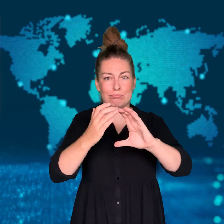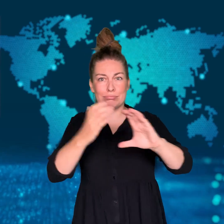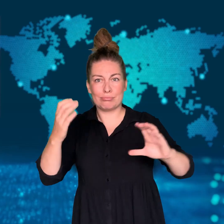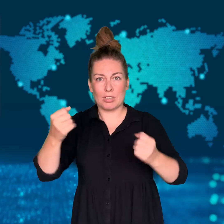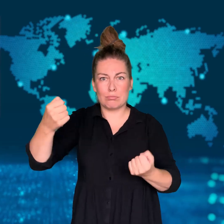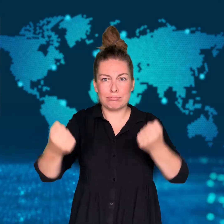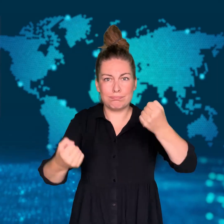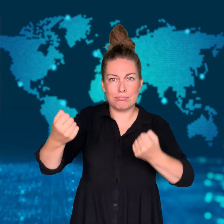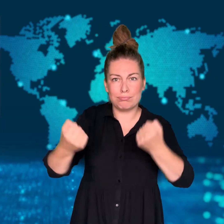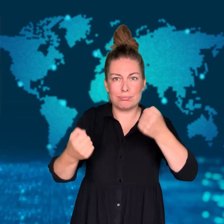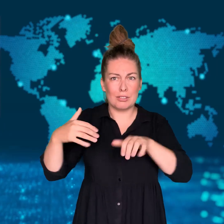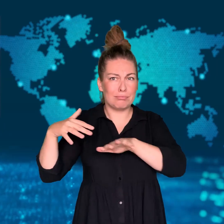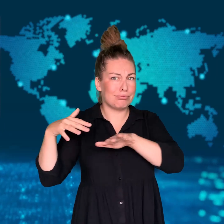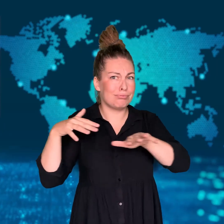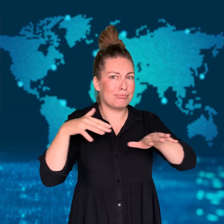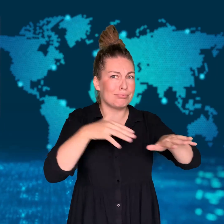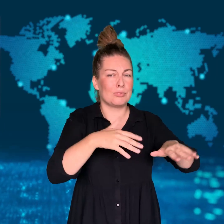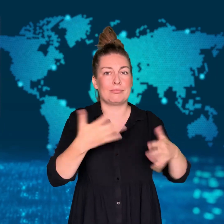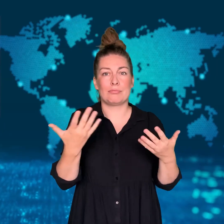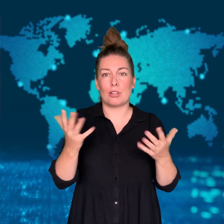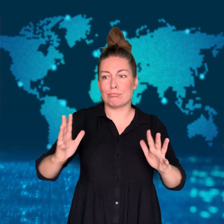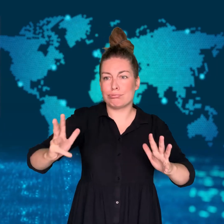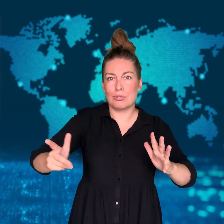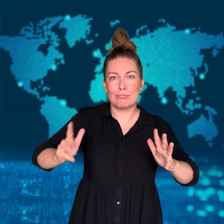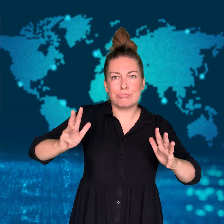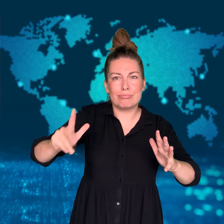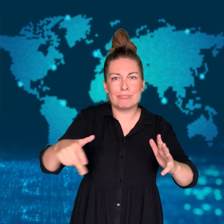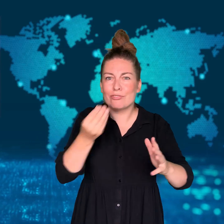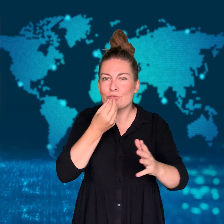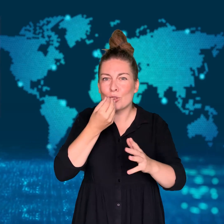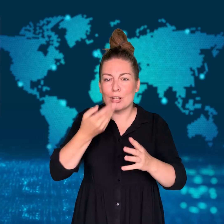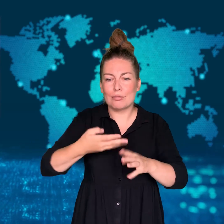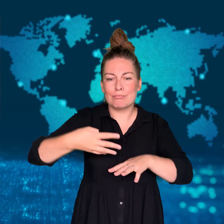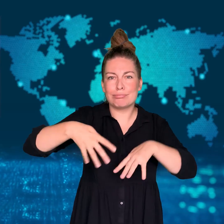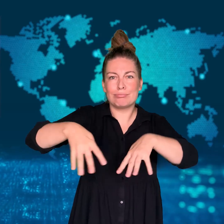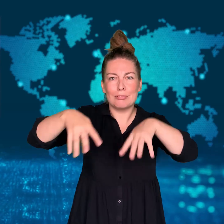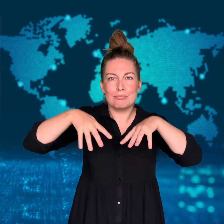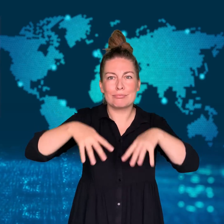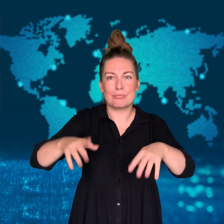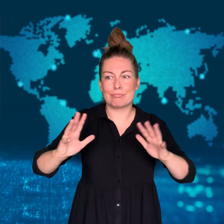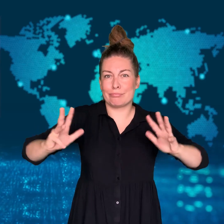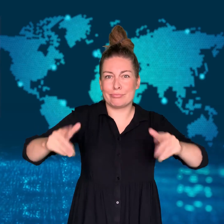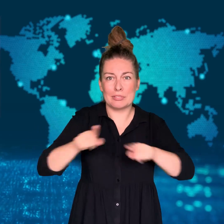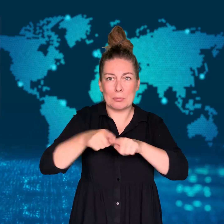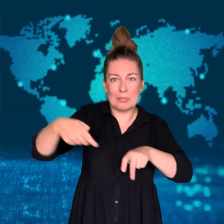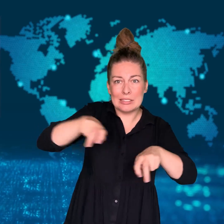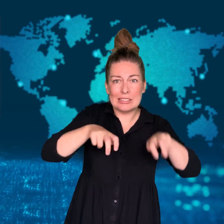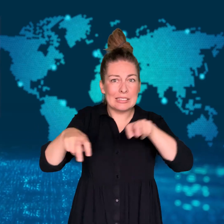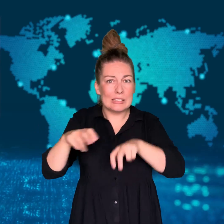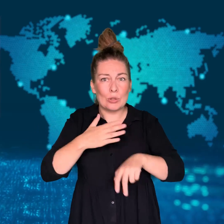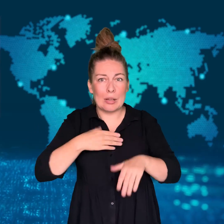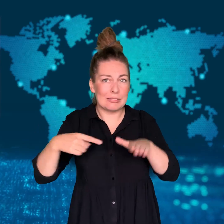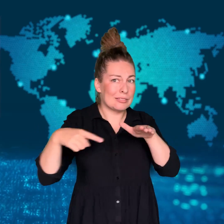Hundreds of cars and buses got jammed traveling